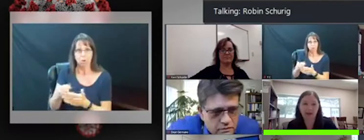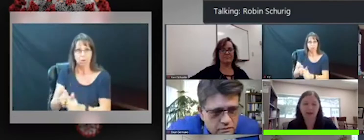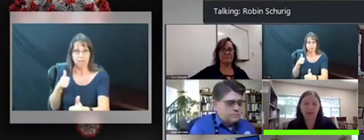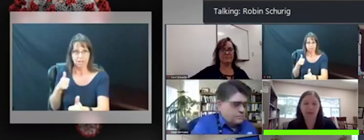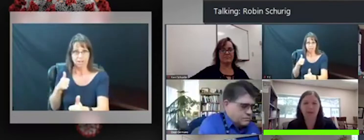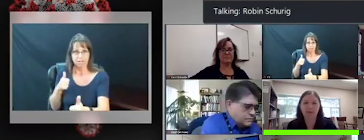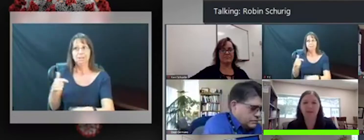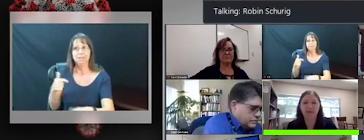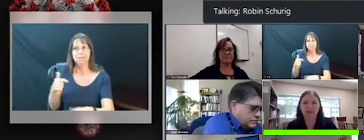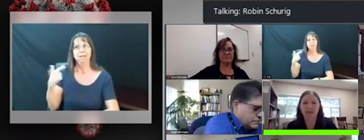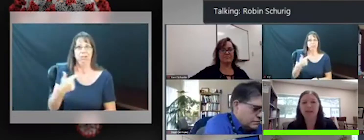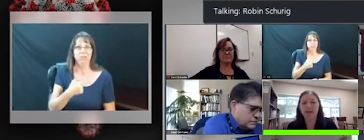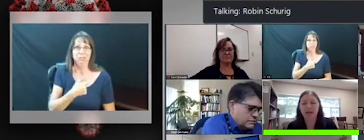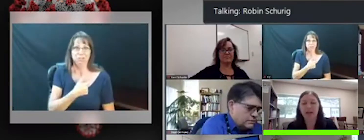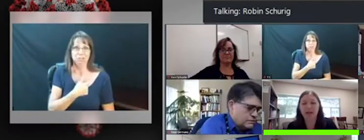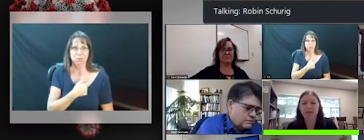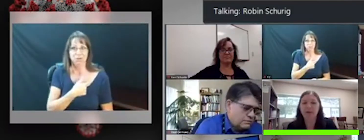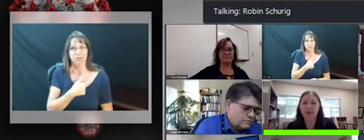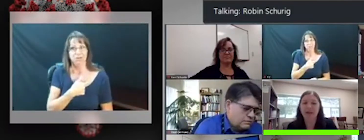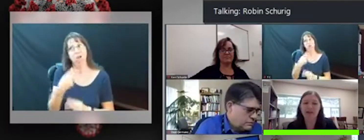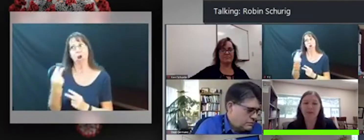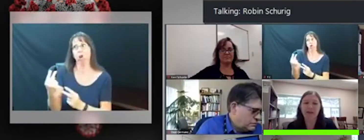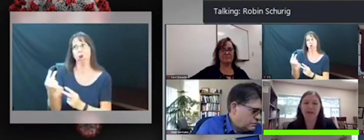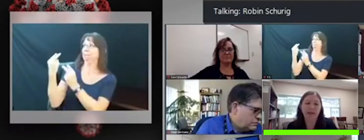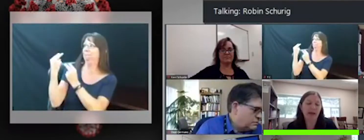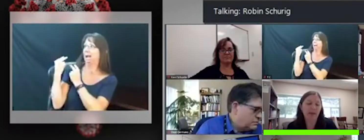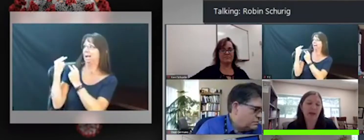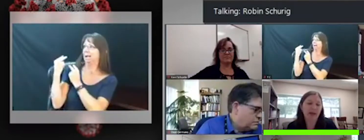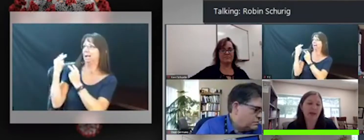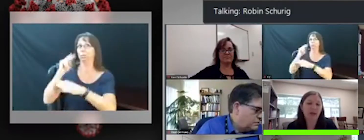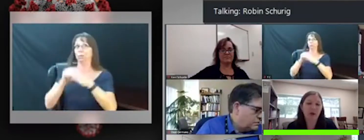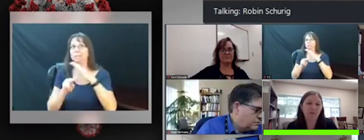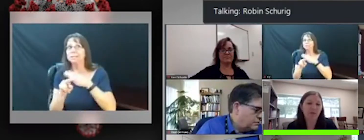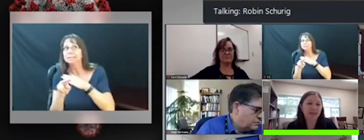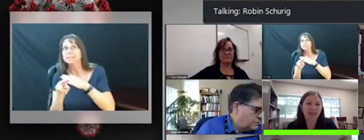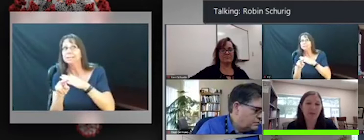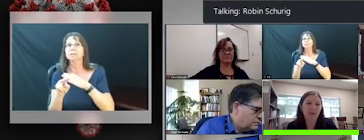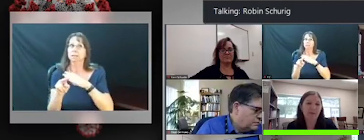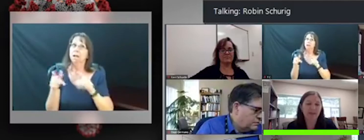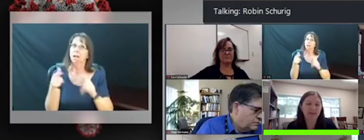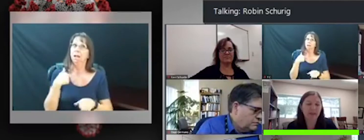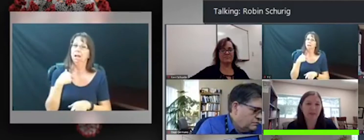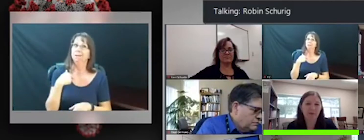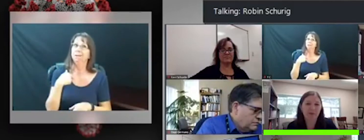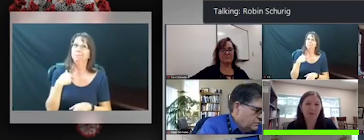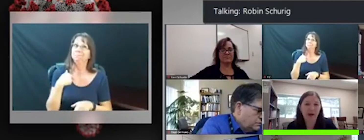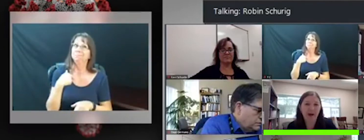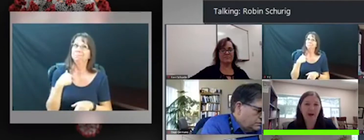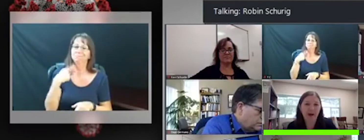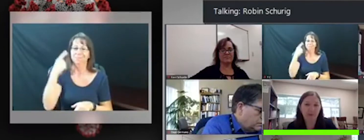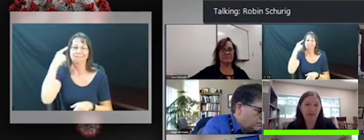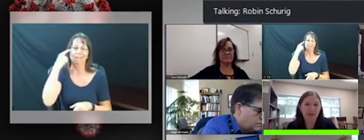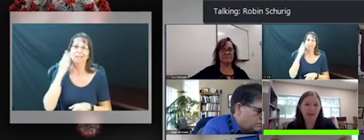because it's really this week’s data. So, I think it's pretty likely. I would like to be hopeful and say maybe will stay in the red for a while, because that way it'll